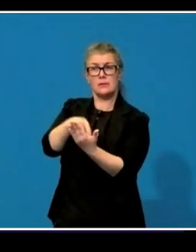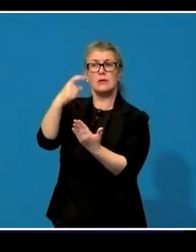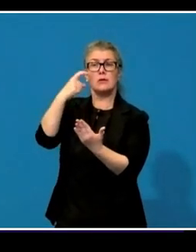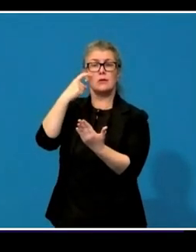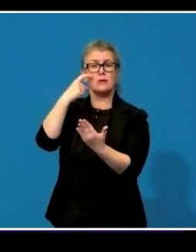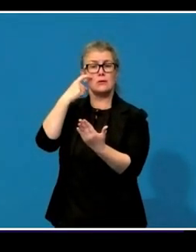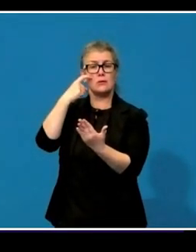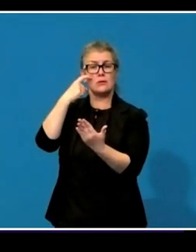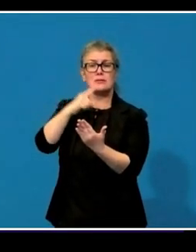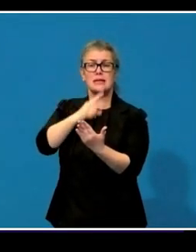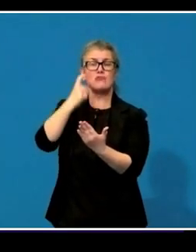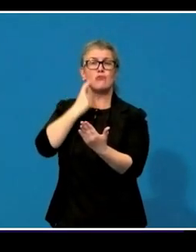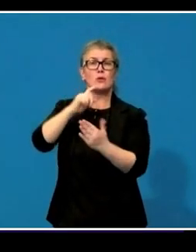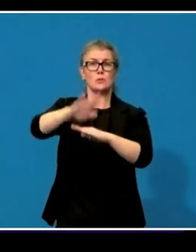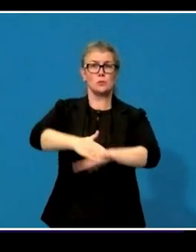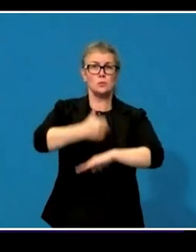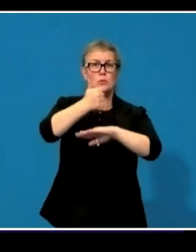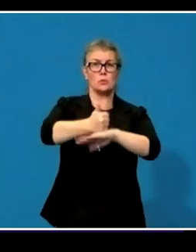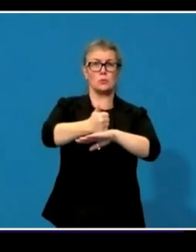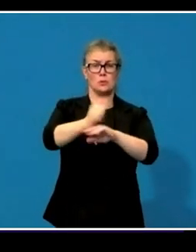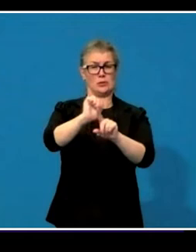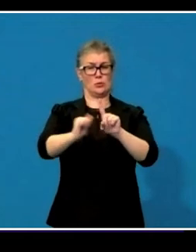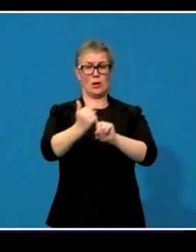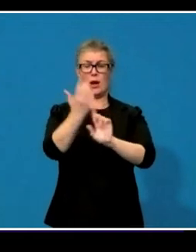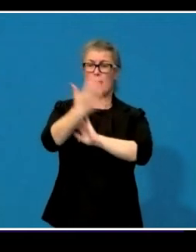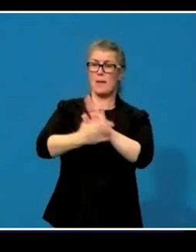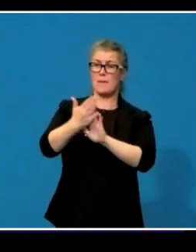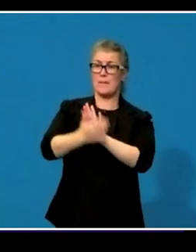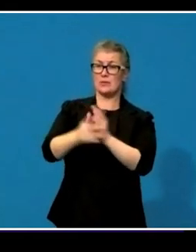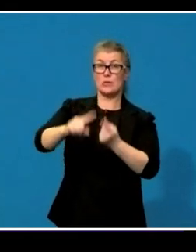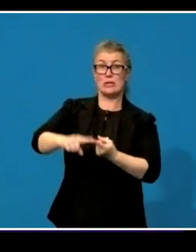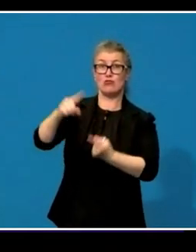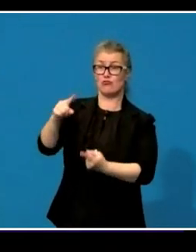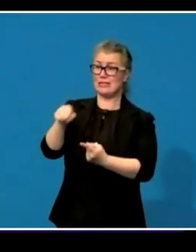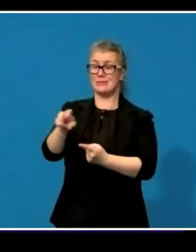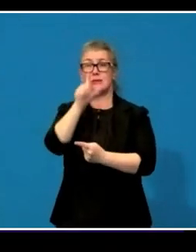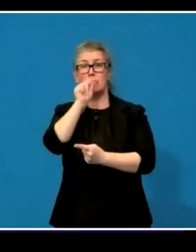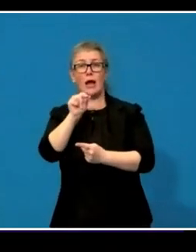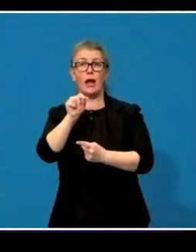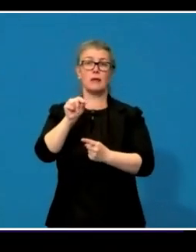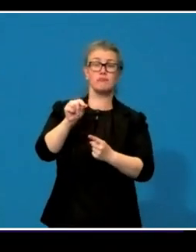improve Joziah's position and particularly, to use my words, set him up should you no